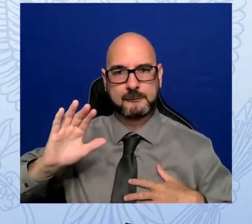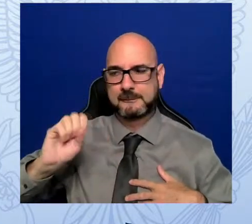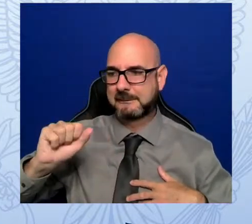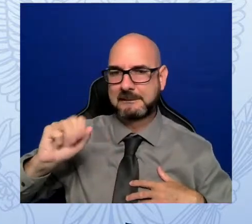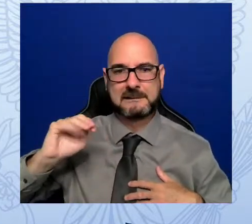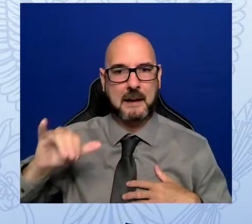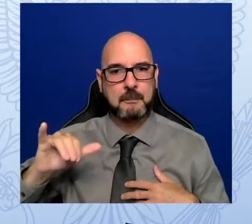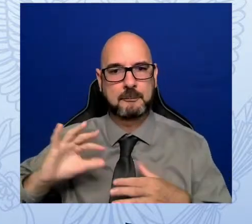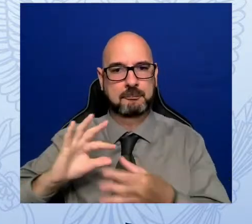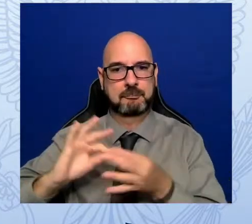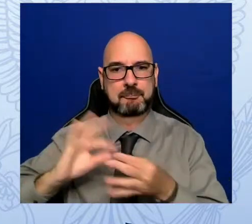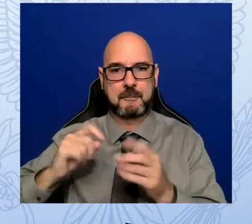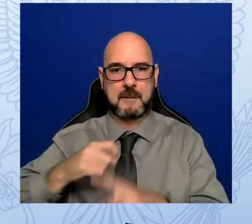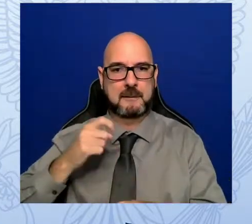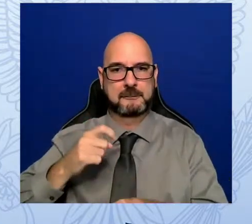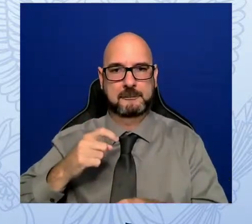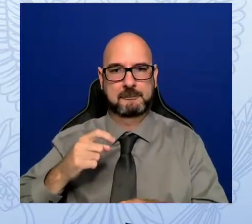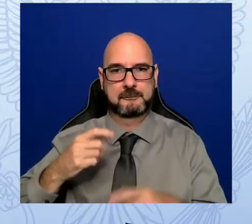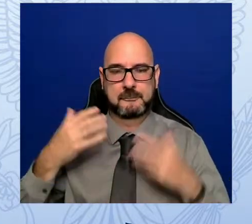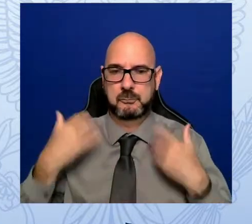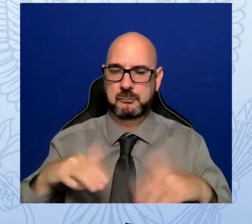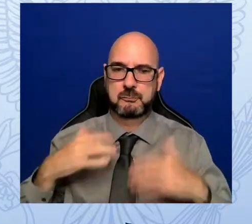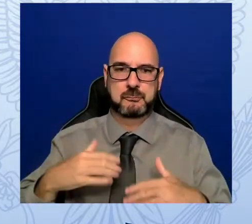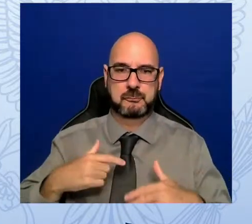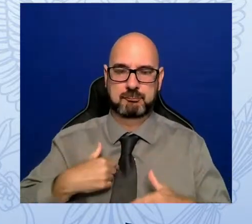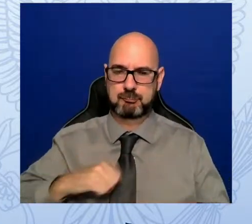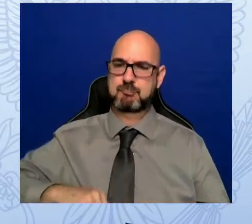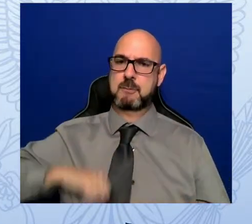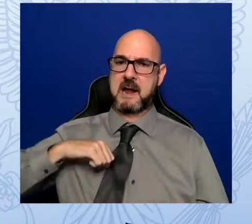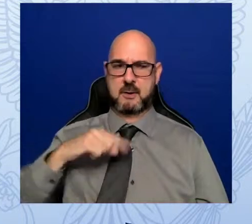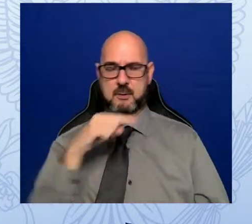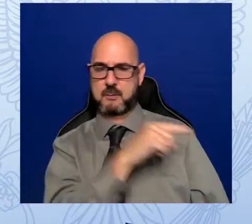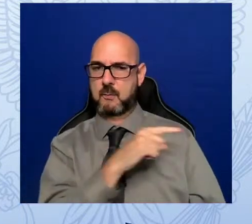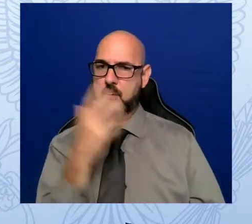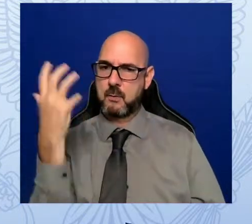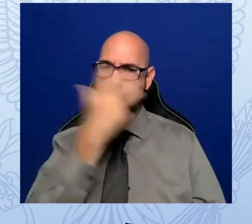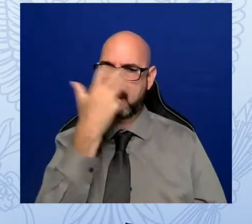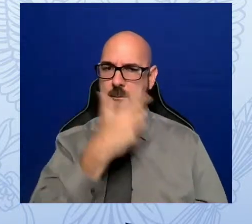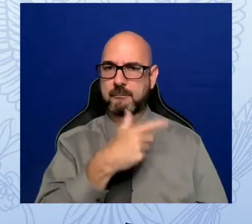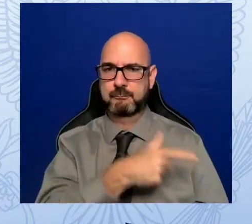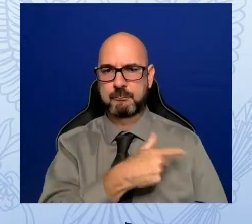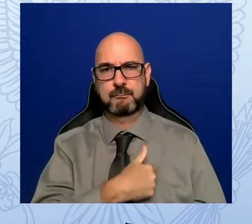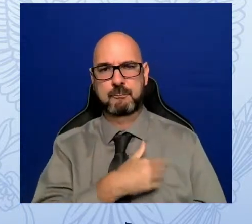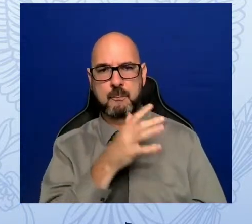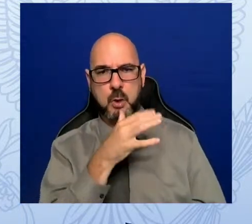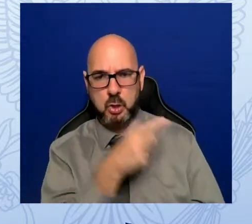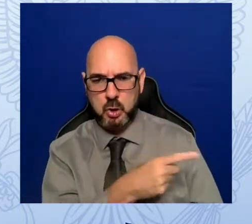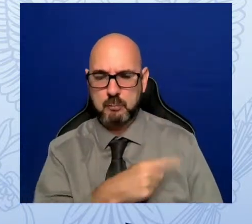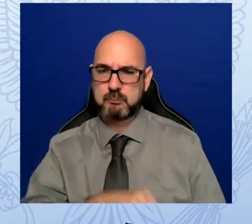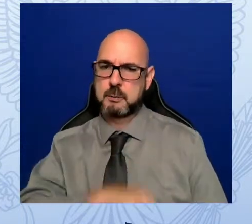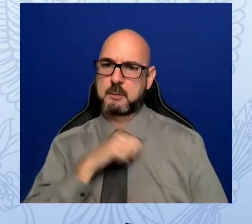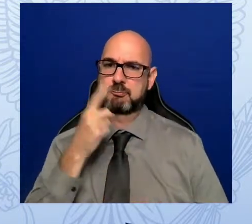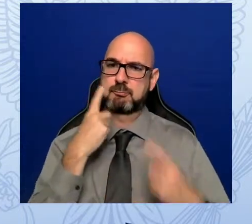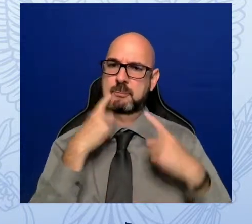about how proud your mom and I are of all your accomplishments. And to take a note from Samantha and to take her lead,